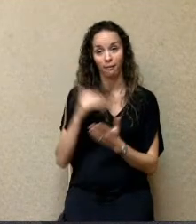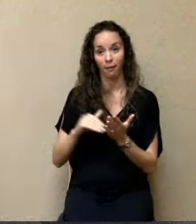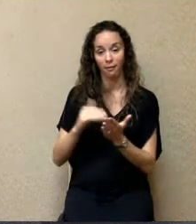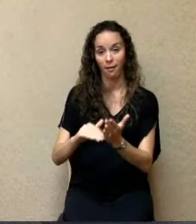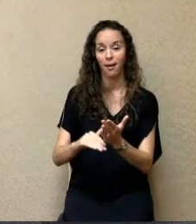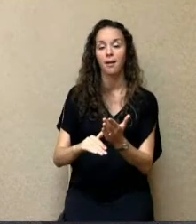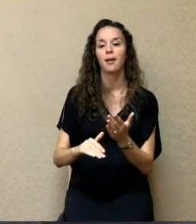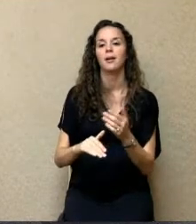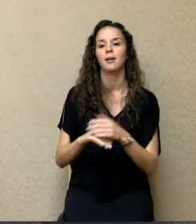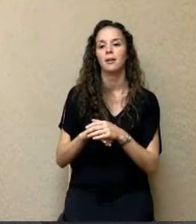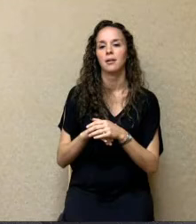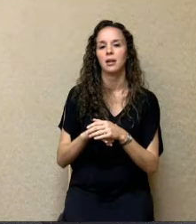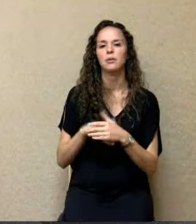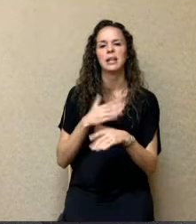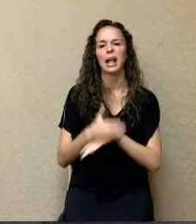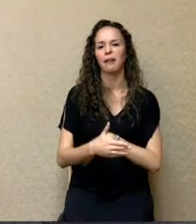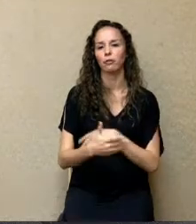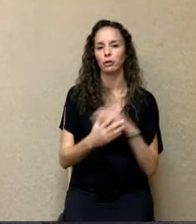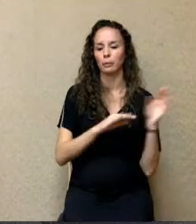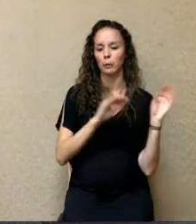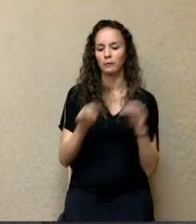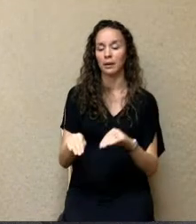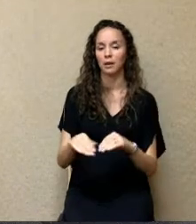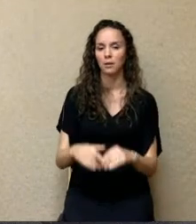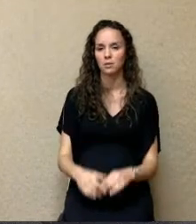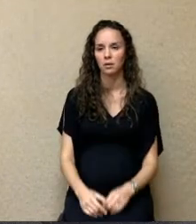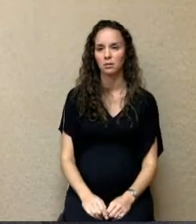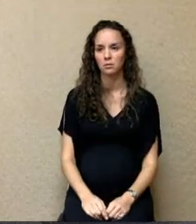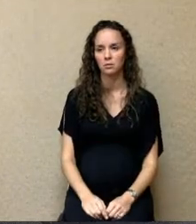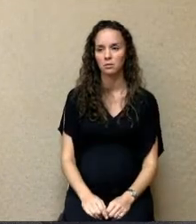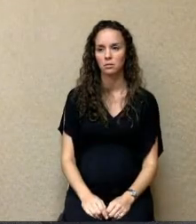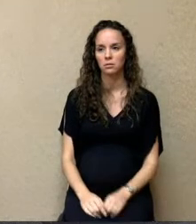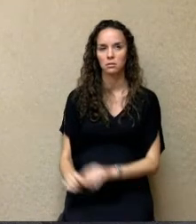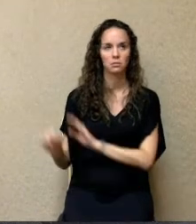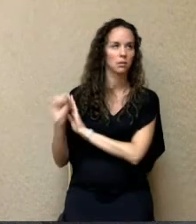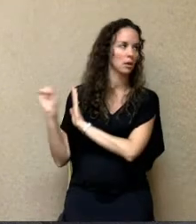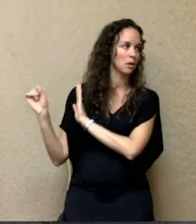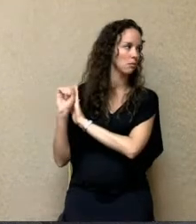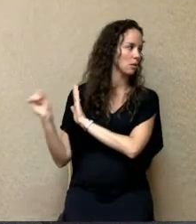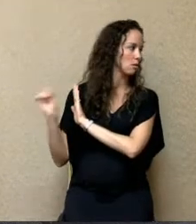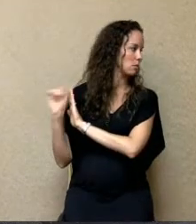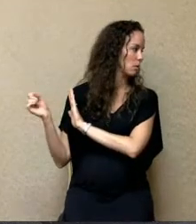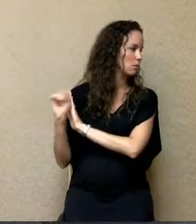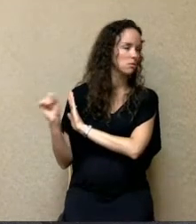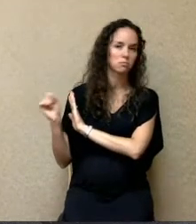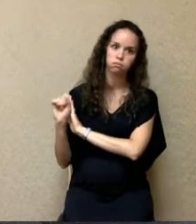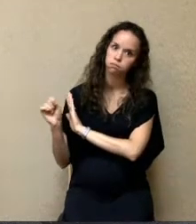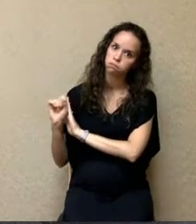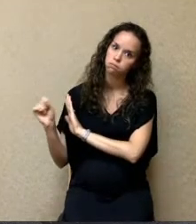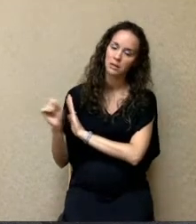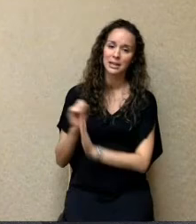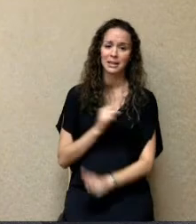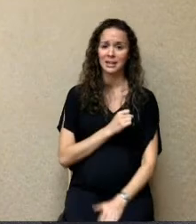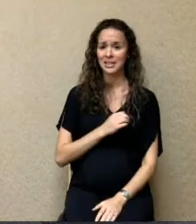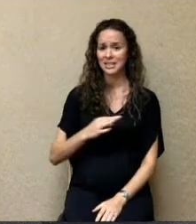after, way after they moved in and it was like driving me crazy. And the staff, I believe, didn't really hear it